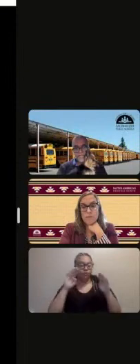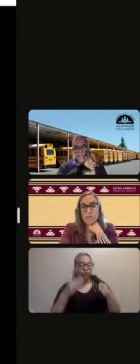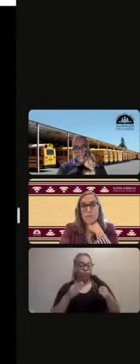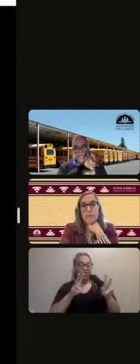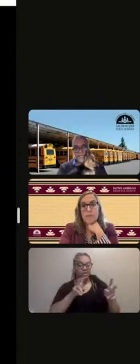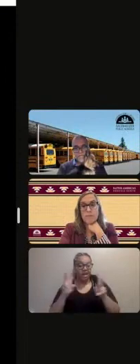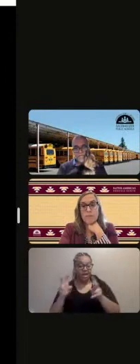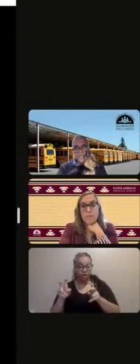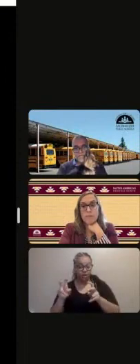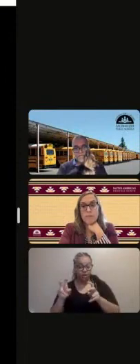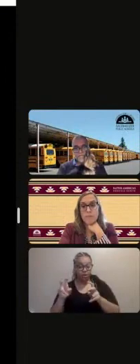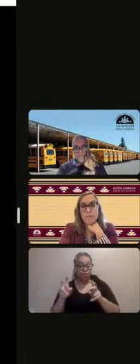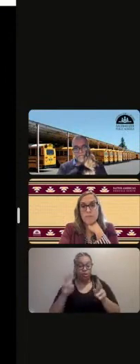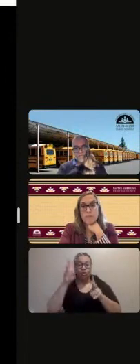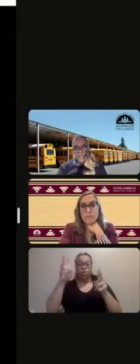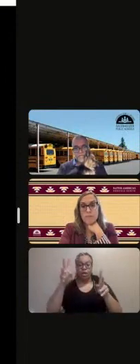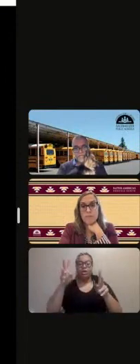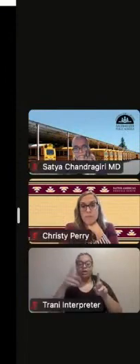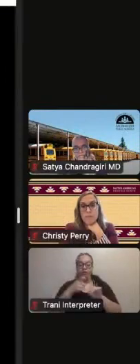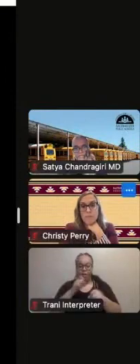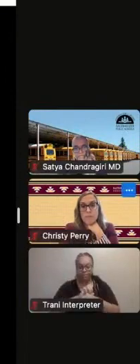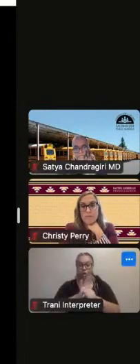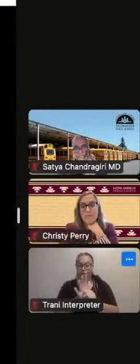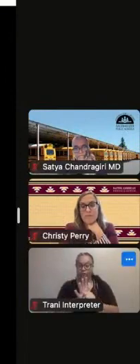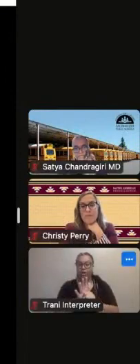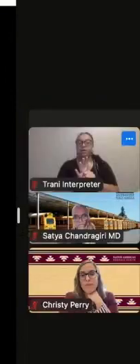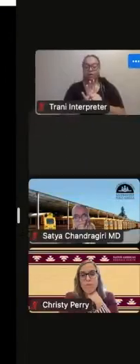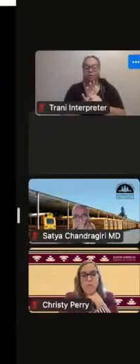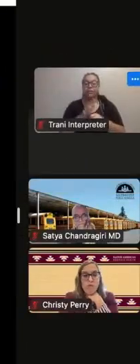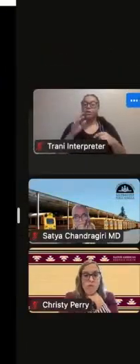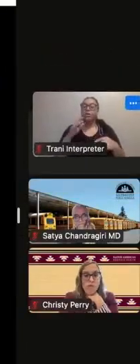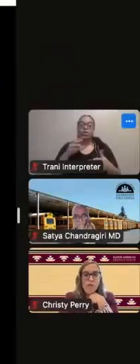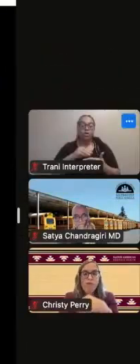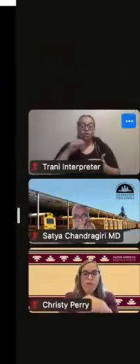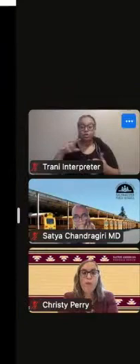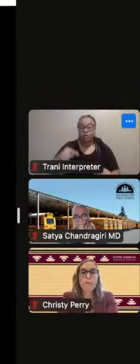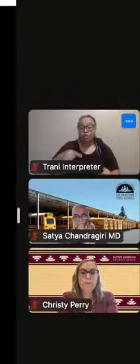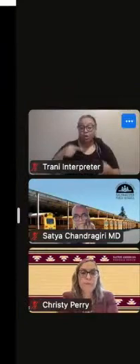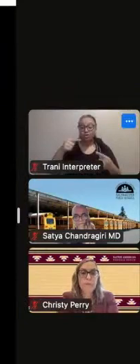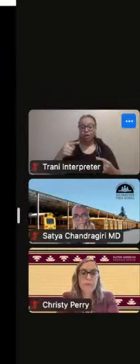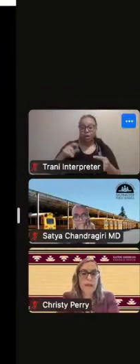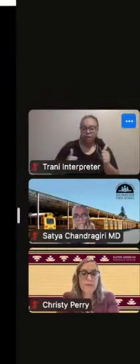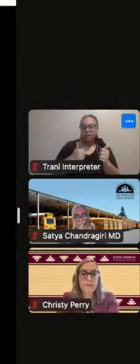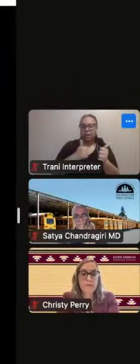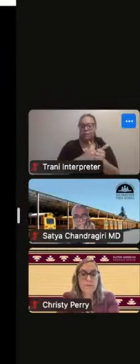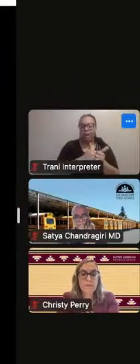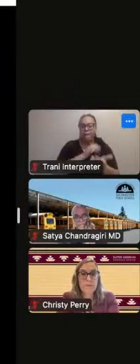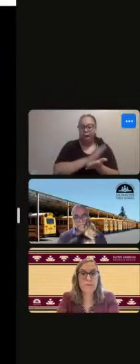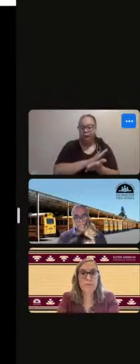AND I BELIEVE THE FIRST ONE IS